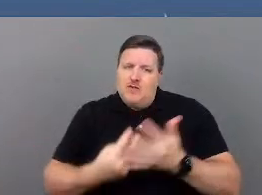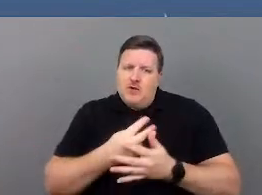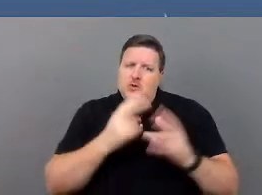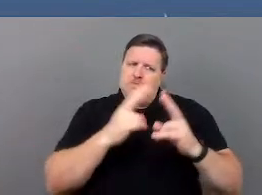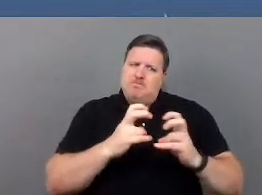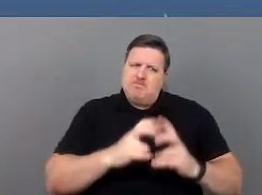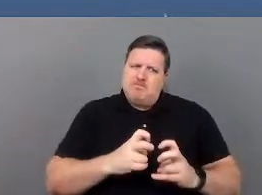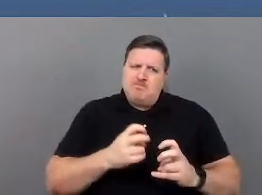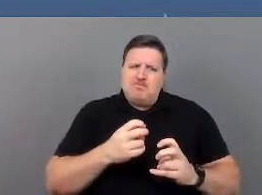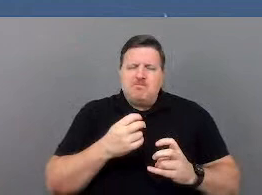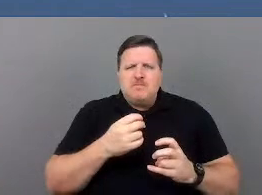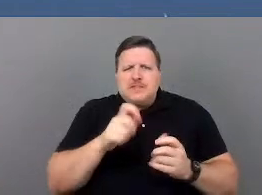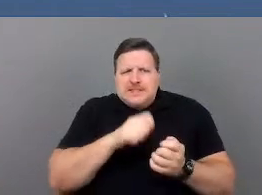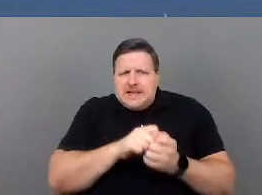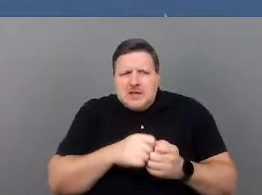IT WOULD BE EASY BUT A WASTE OF TIME AND MONEY TO TARGET